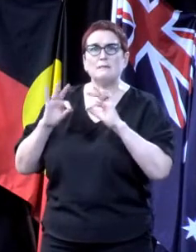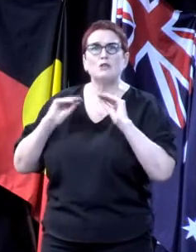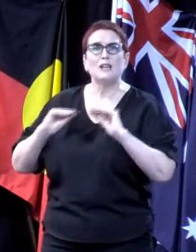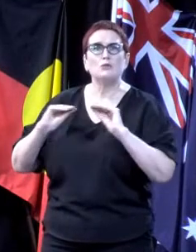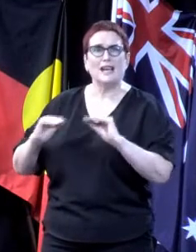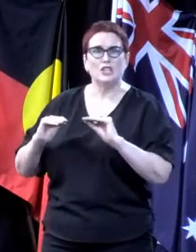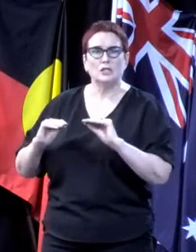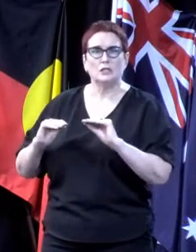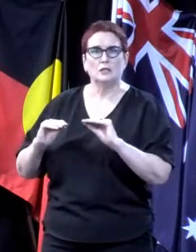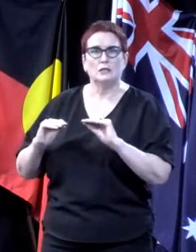Bowen State High School.